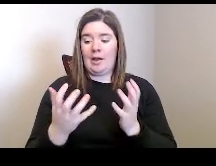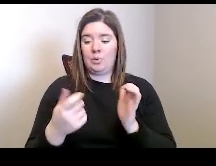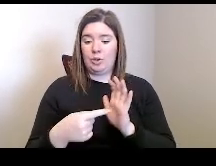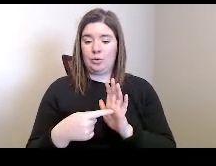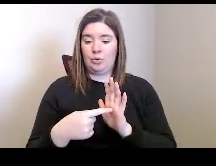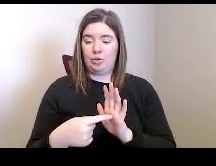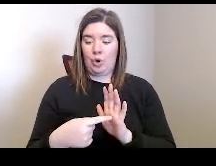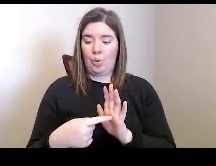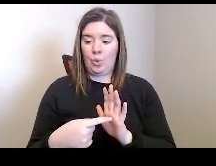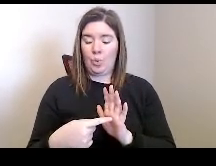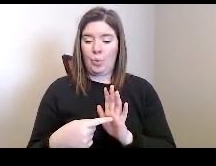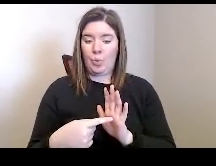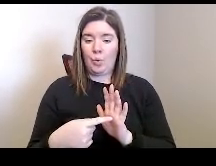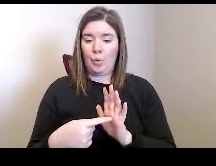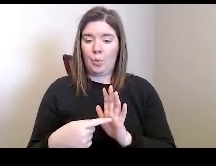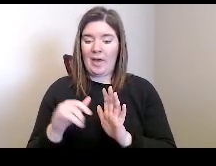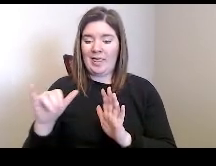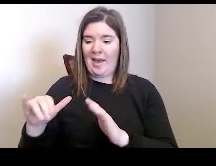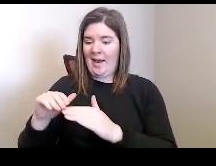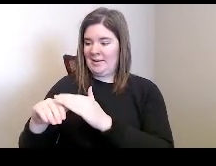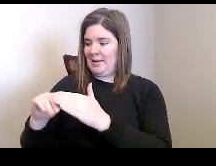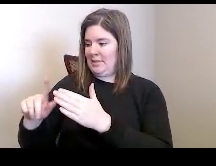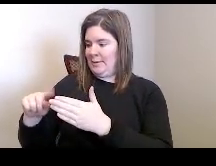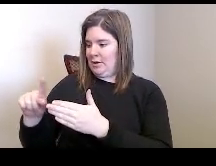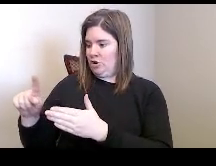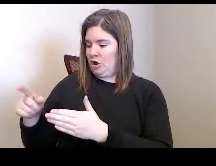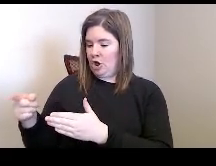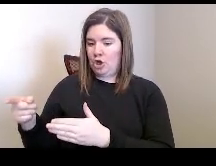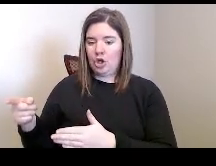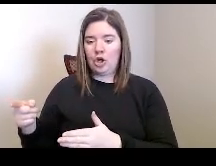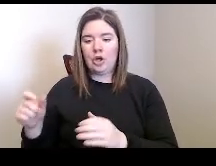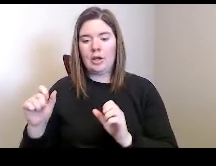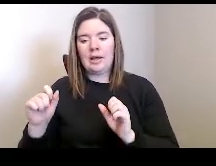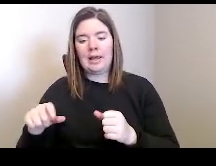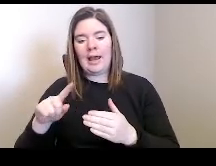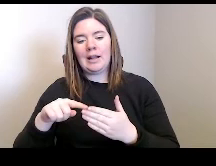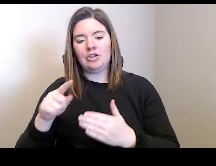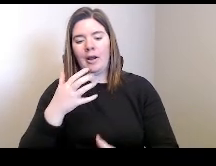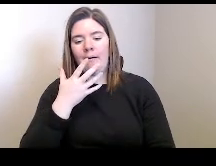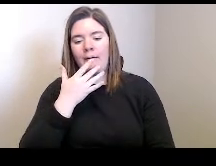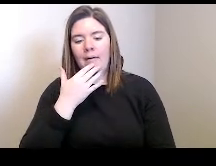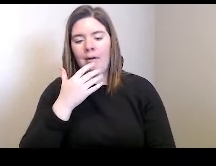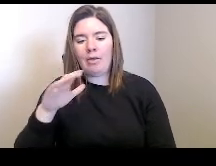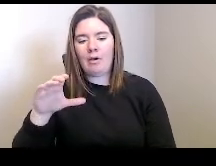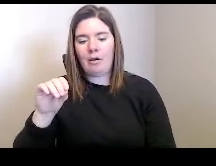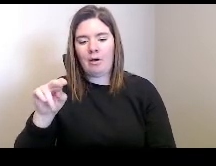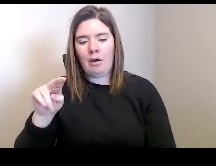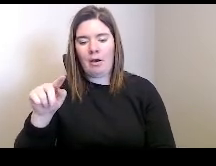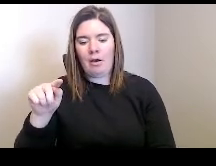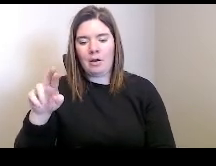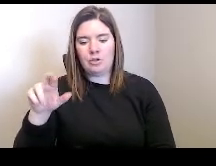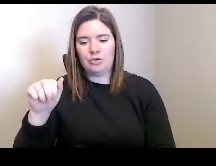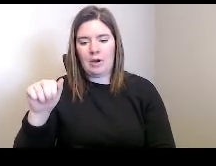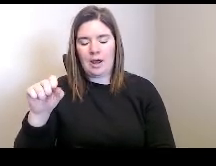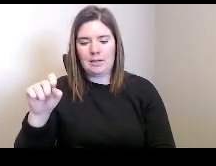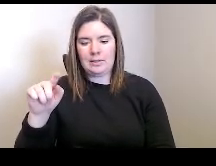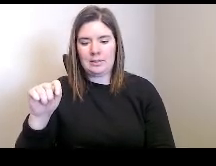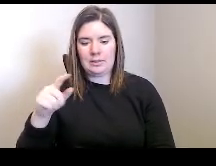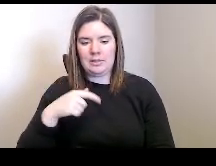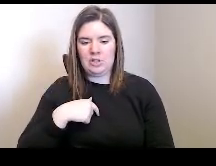the accessibility checker now has a way to check color contrast. So I'm going to highlight the title of this table that I've copied out of the first row.